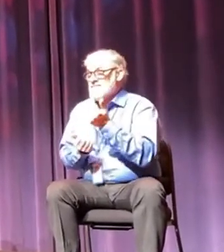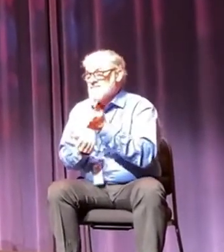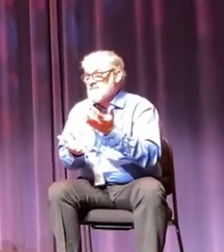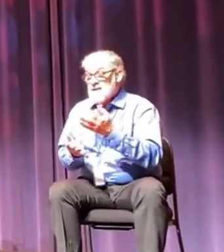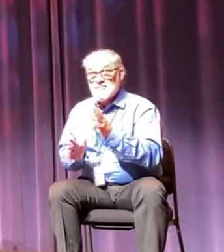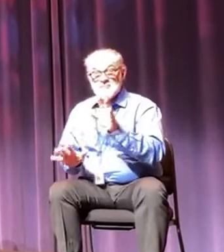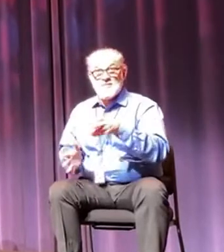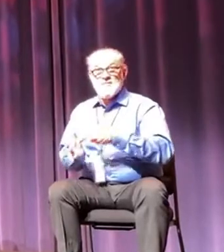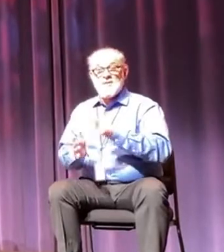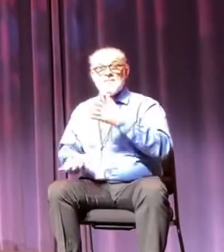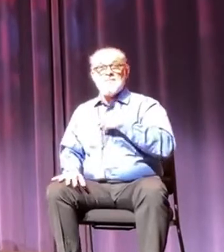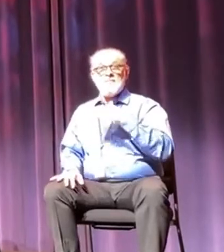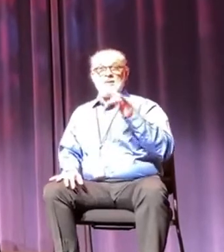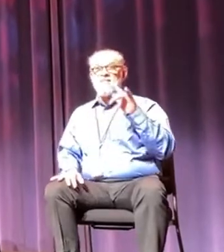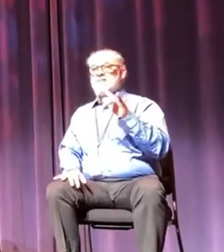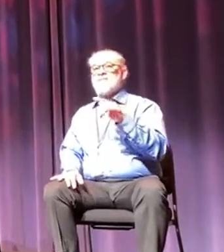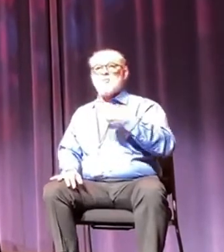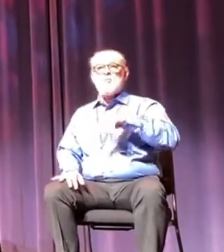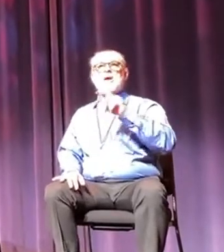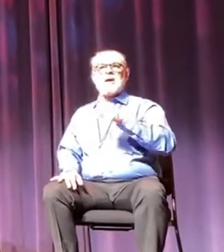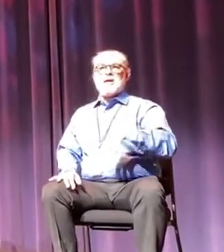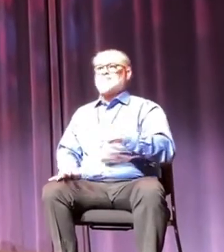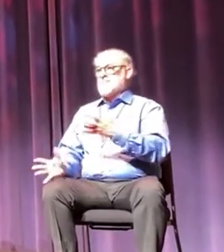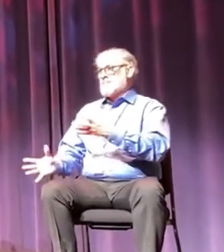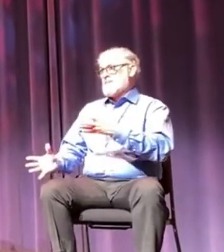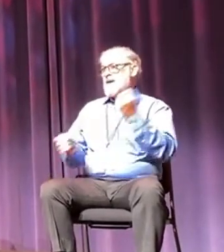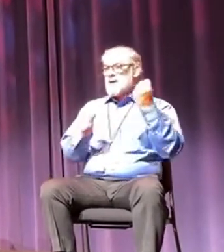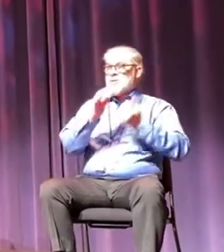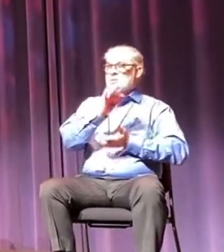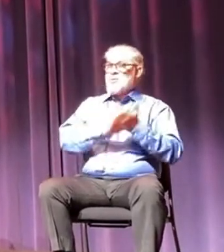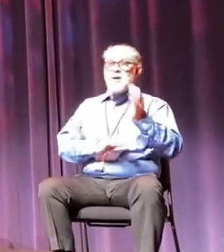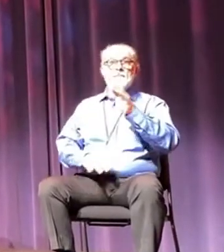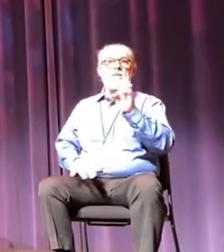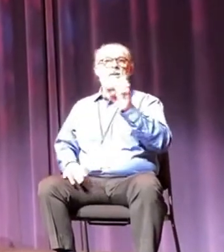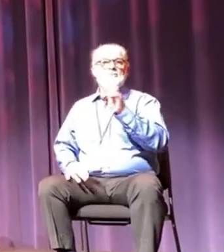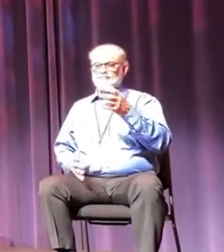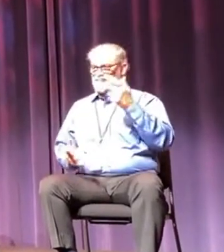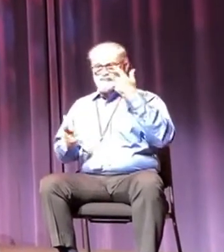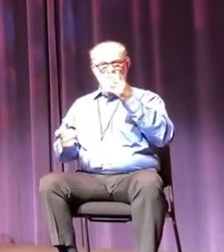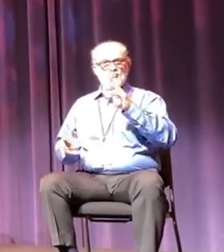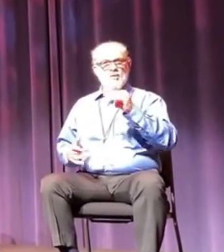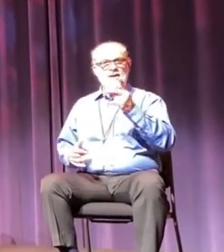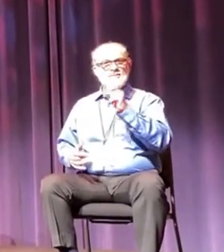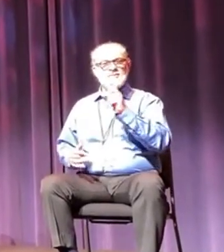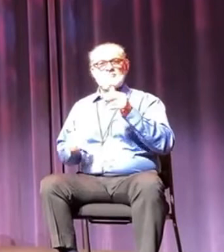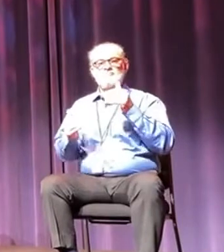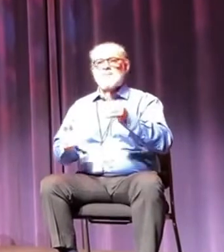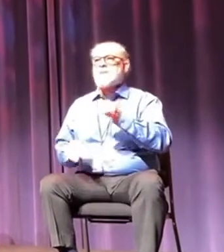In fact, my loves, we can take it away, be brazen bouquet, be new.